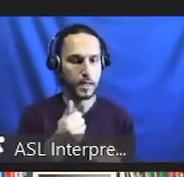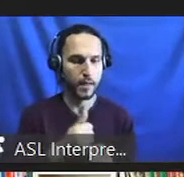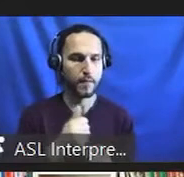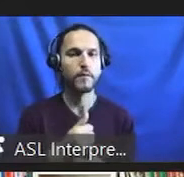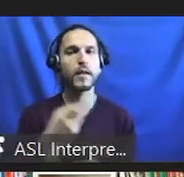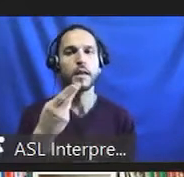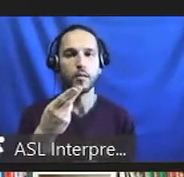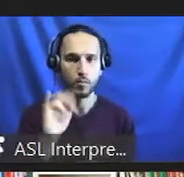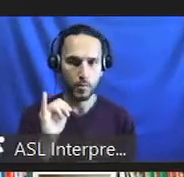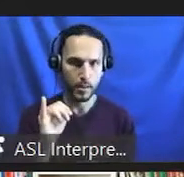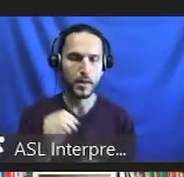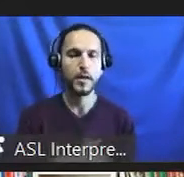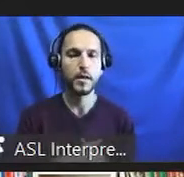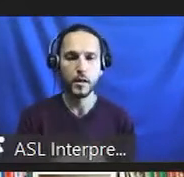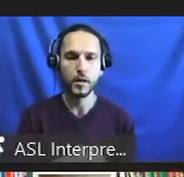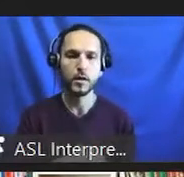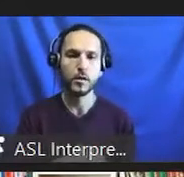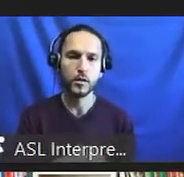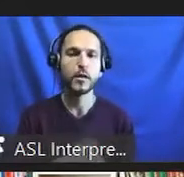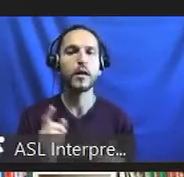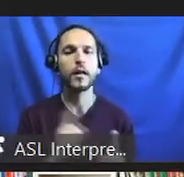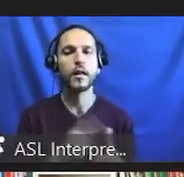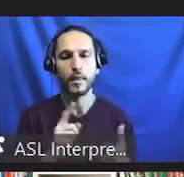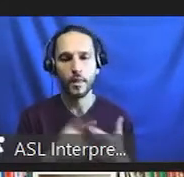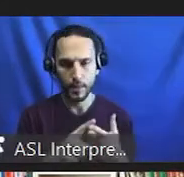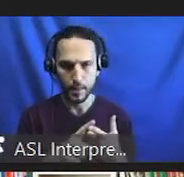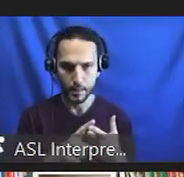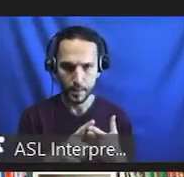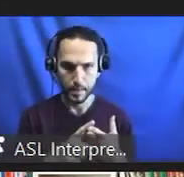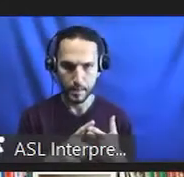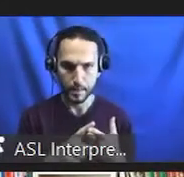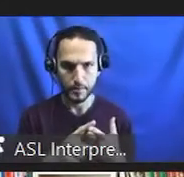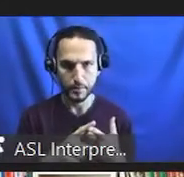He eventually, right before his third year of medical school,